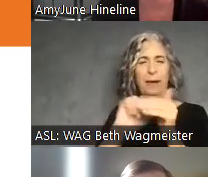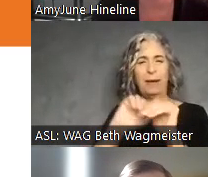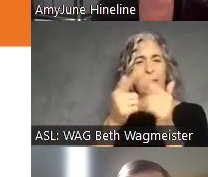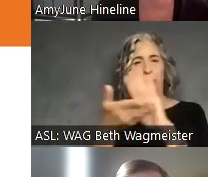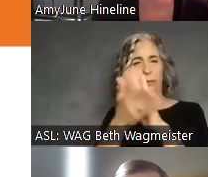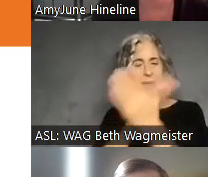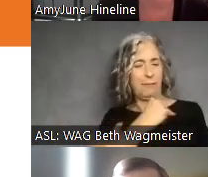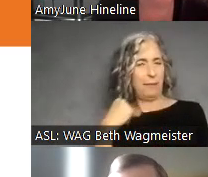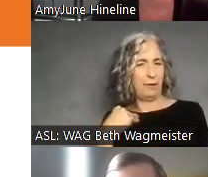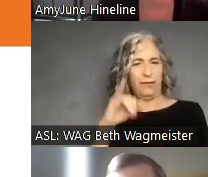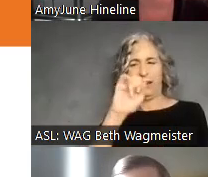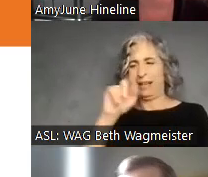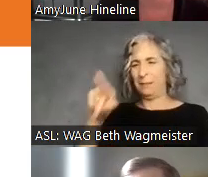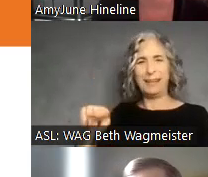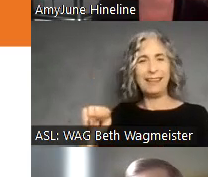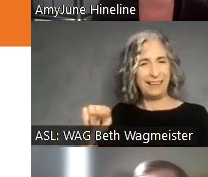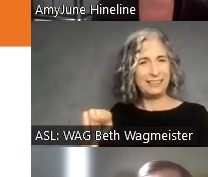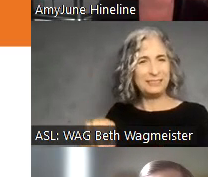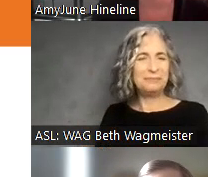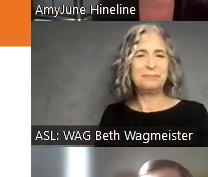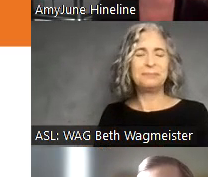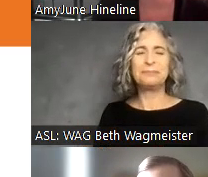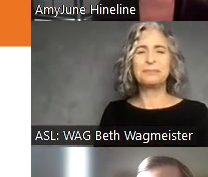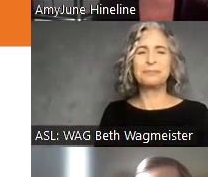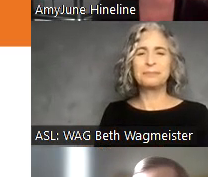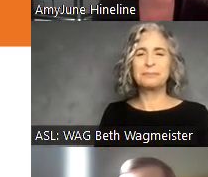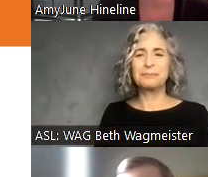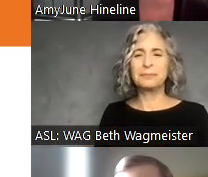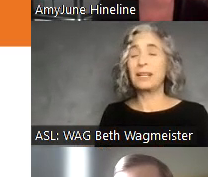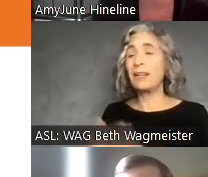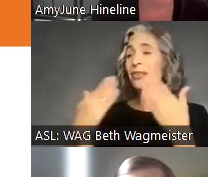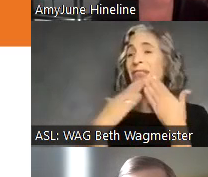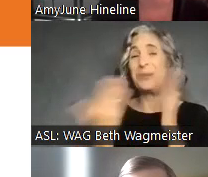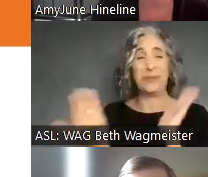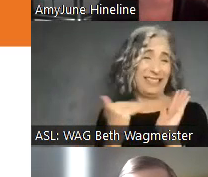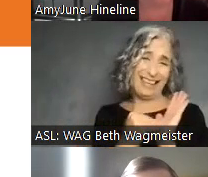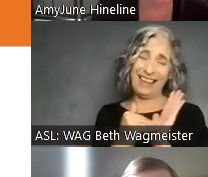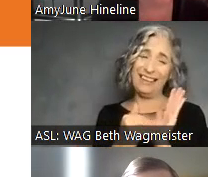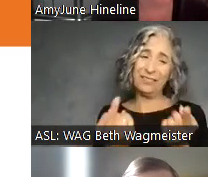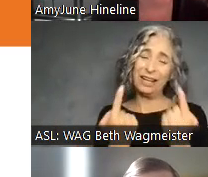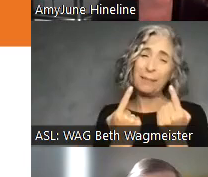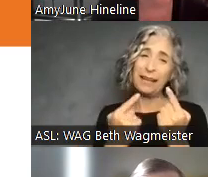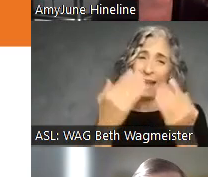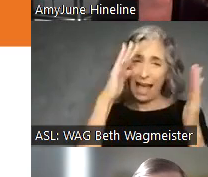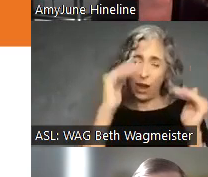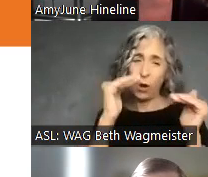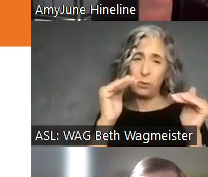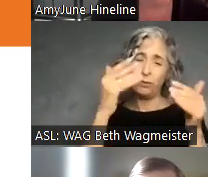access to our webinar archives, free courses, access to our Connections networking platform,